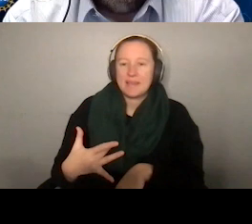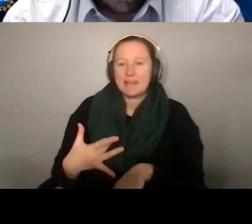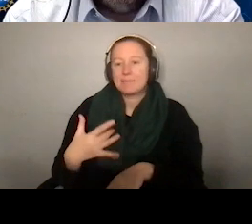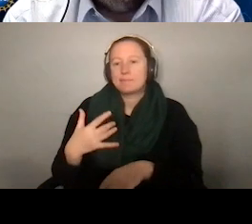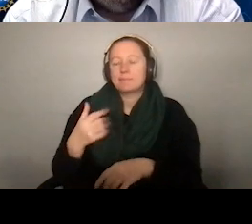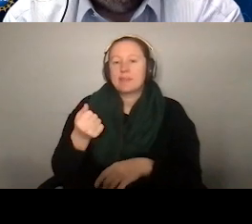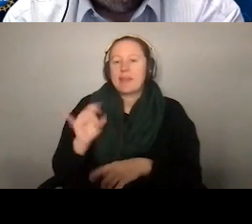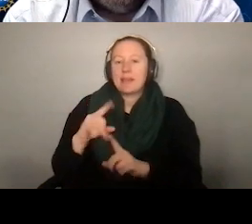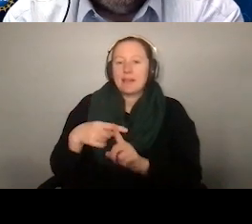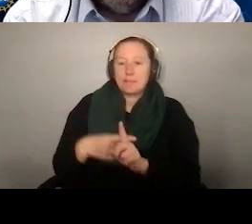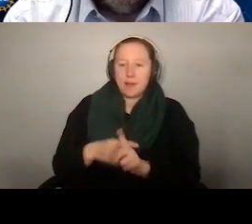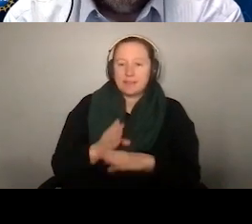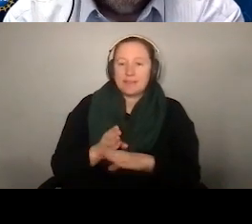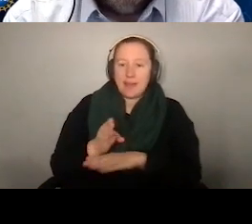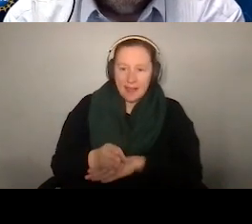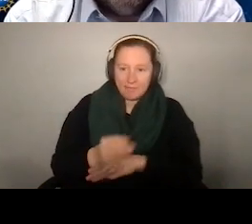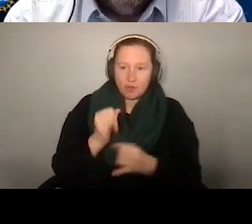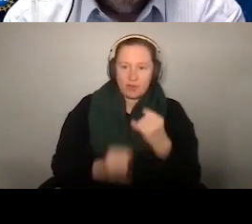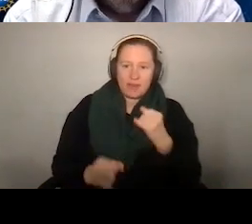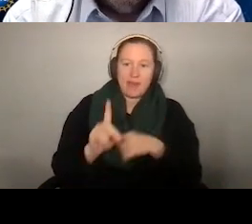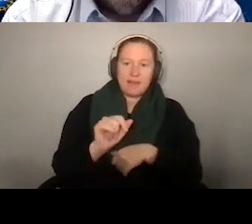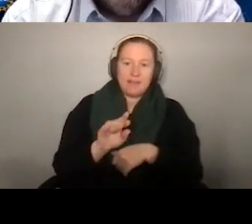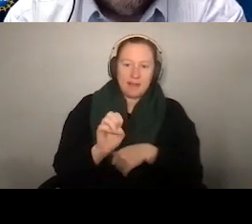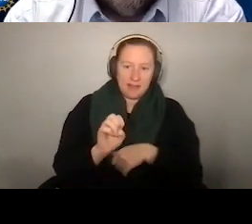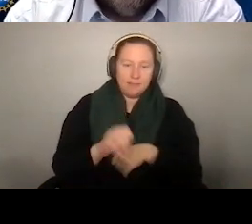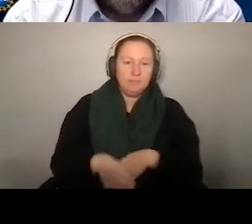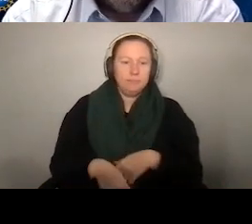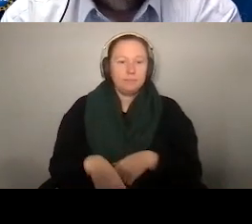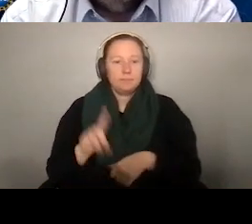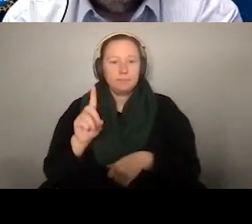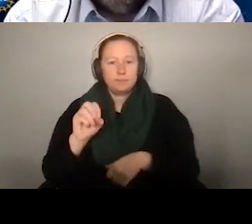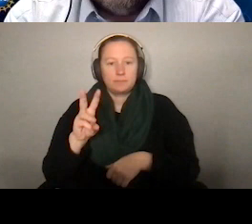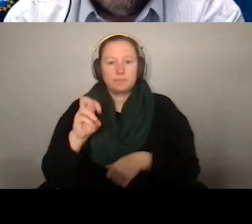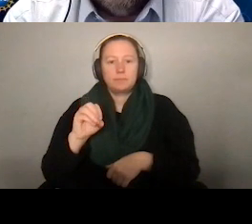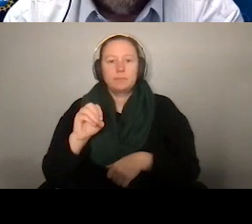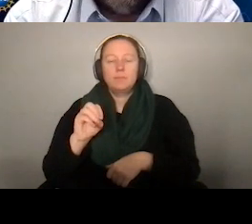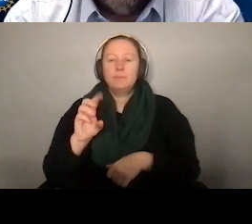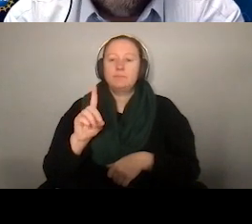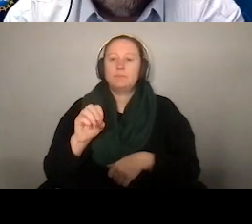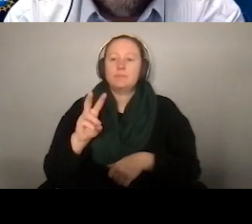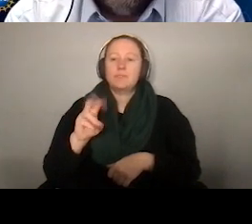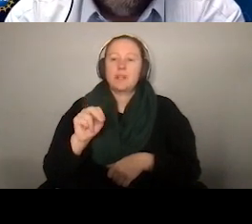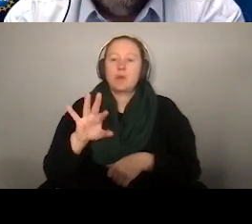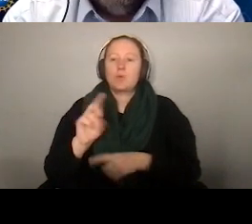of the award period of performance. Downward adjustments, also known as returns or refunds,